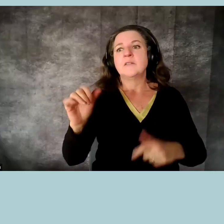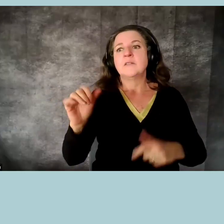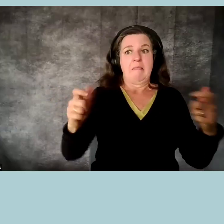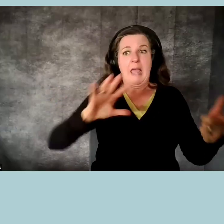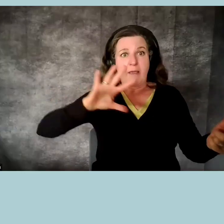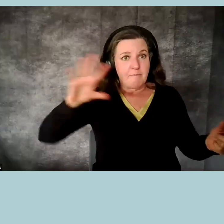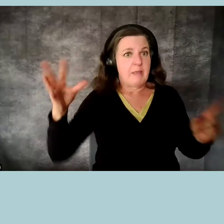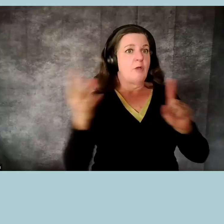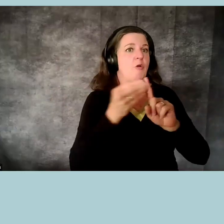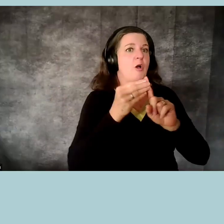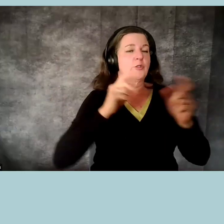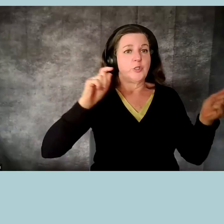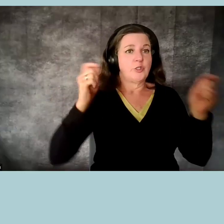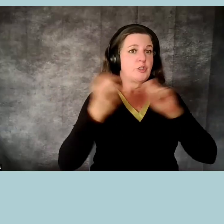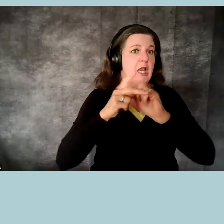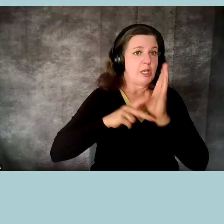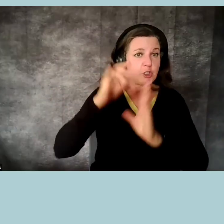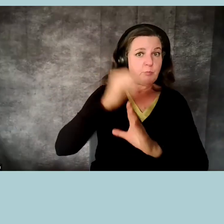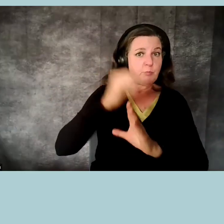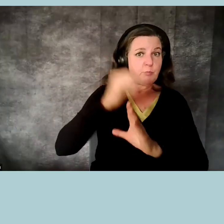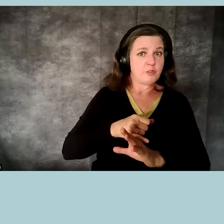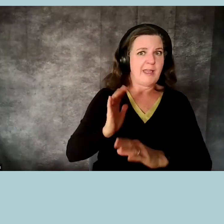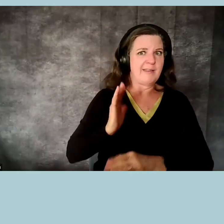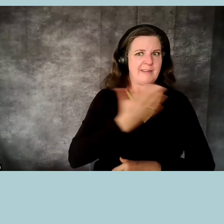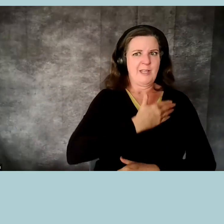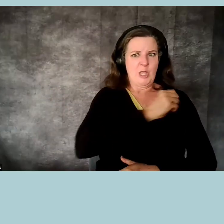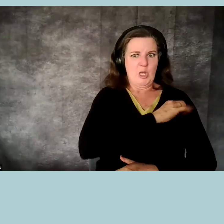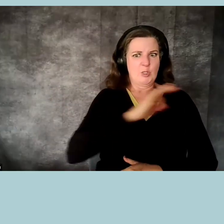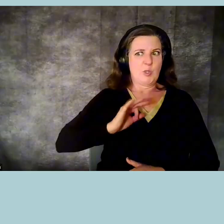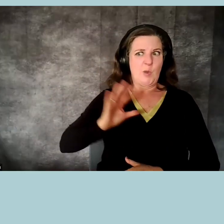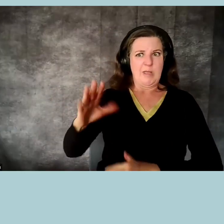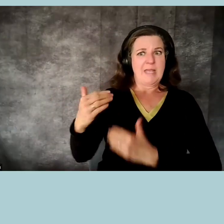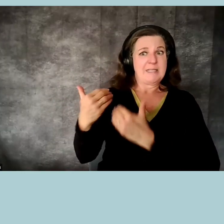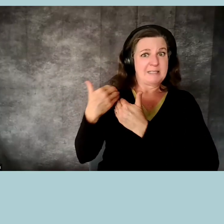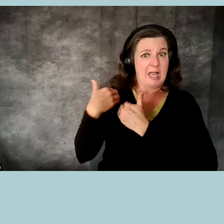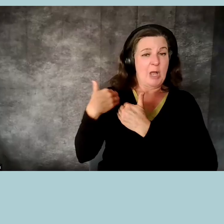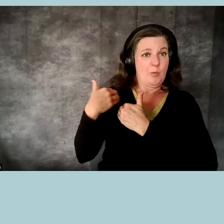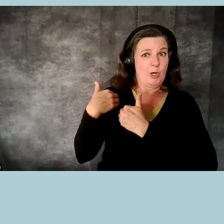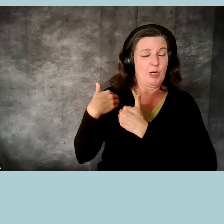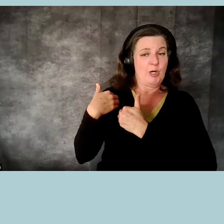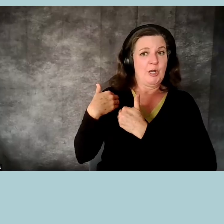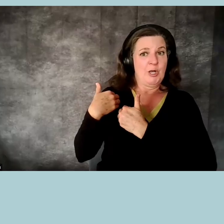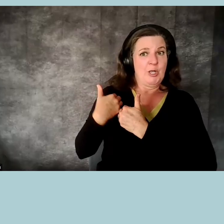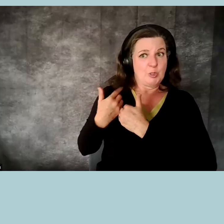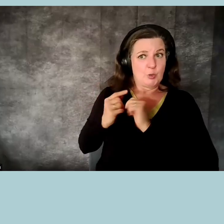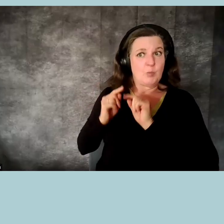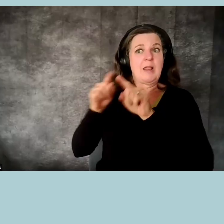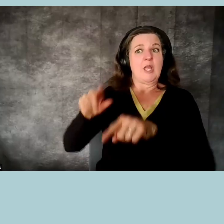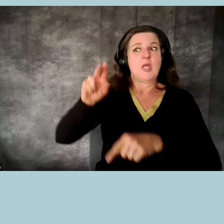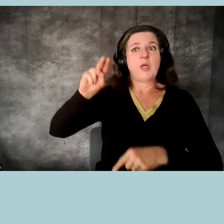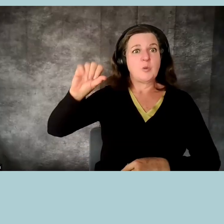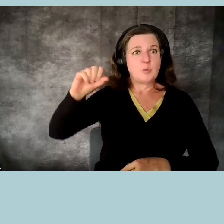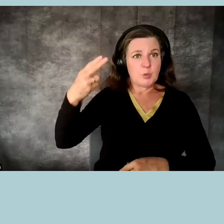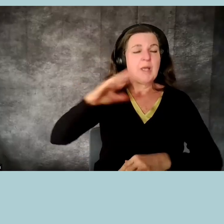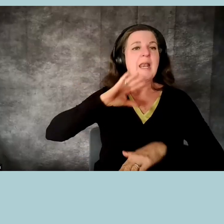and so it's on our staff to really go to NIH throughout all the divisions and centers and all the levels to